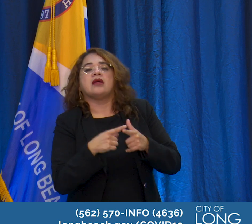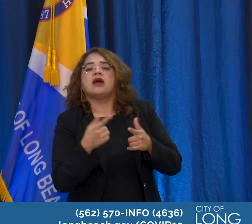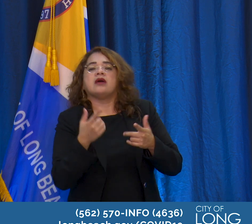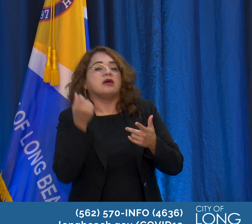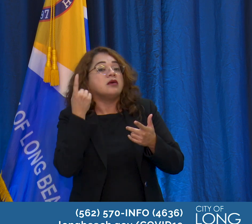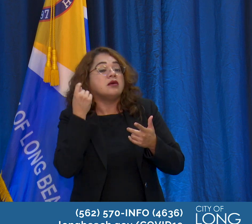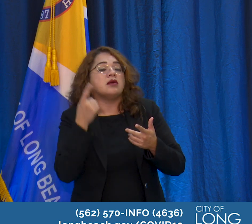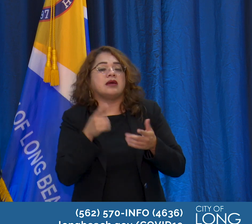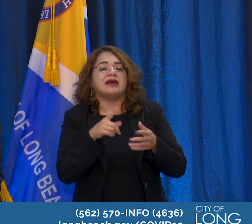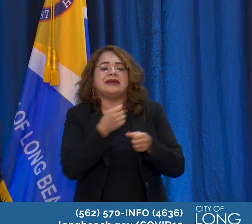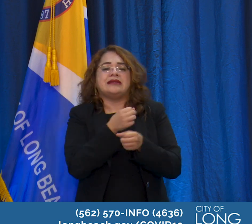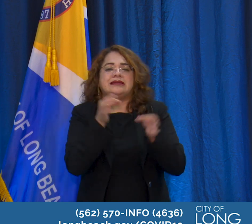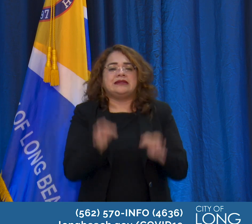So let's explain these tiers.